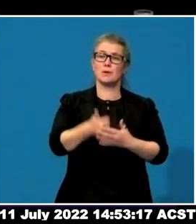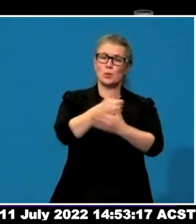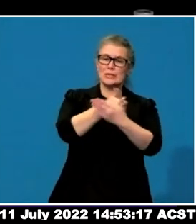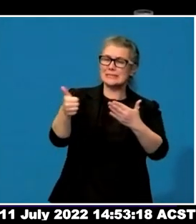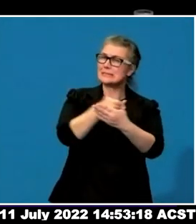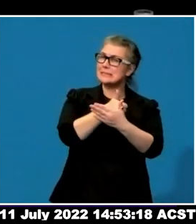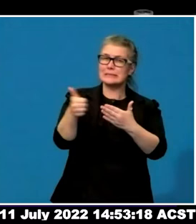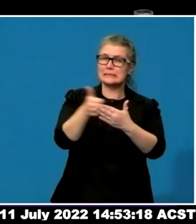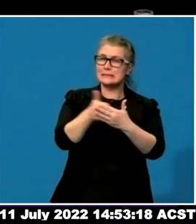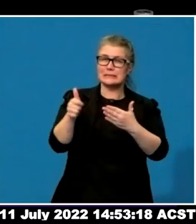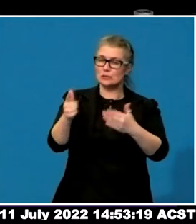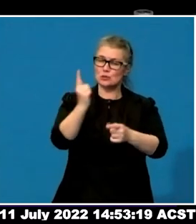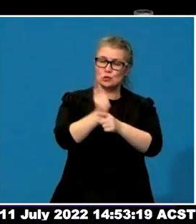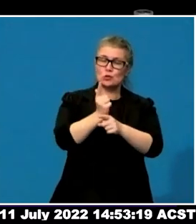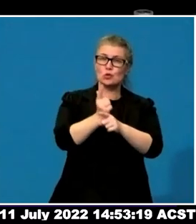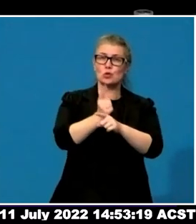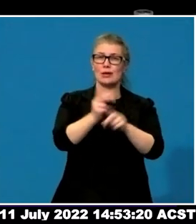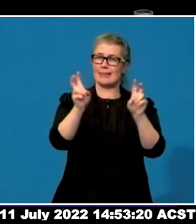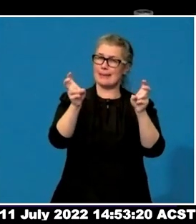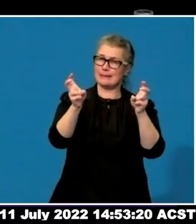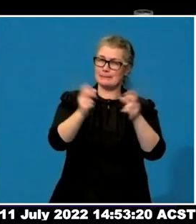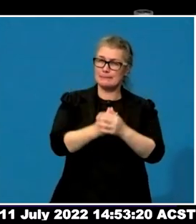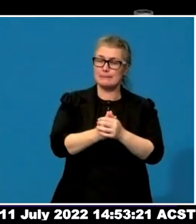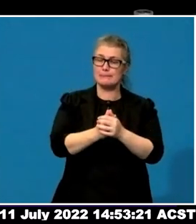around the central importance of family and community.